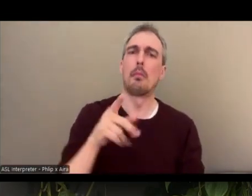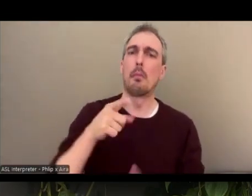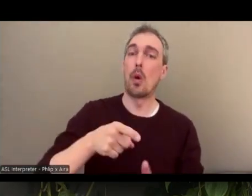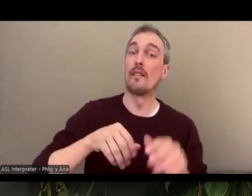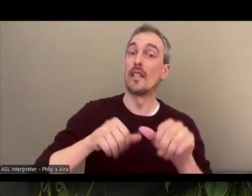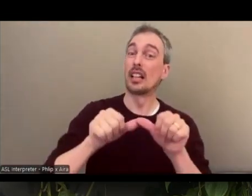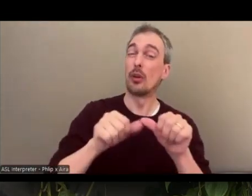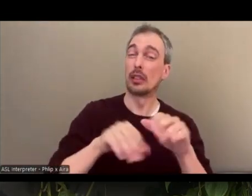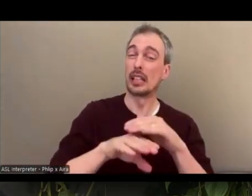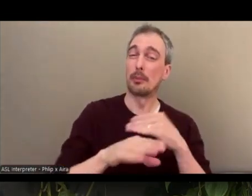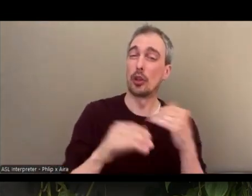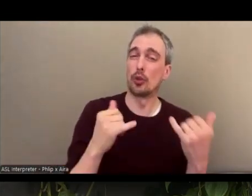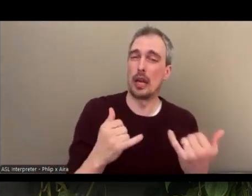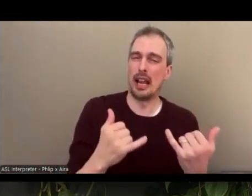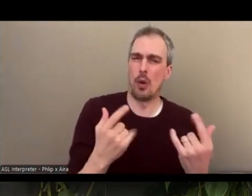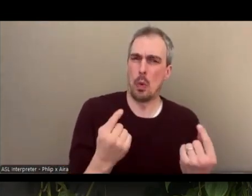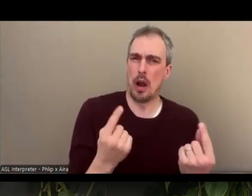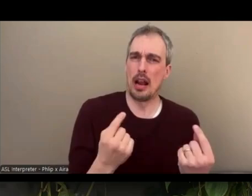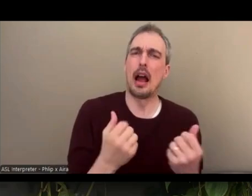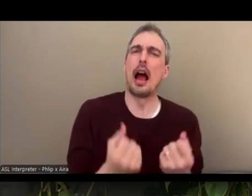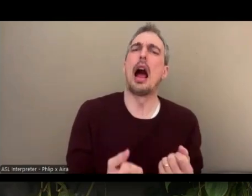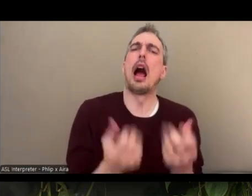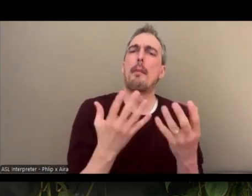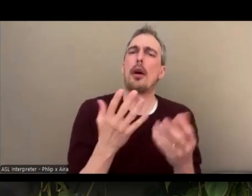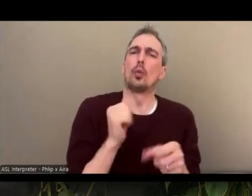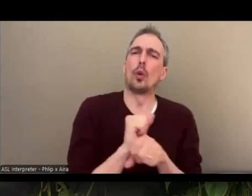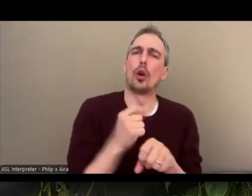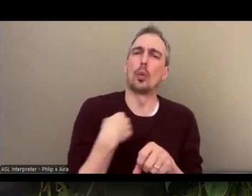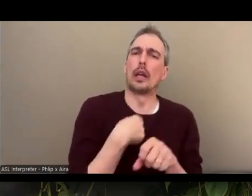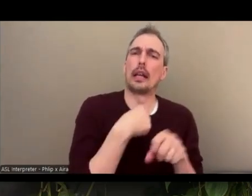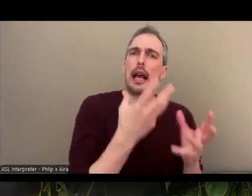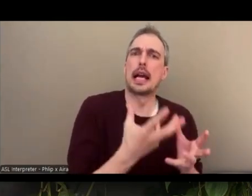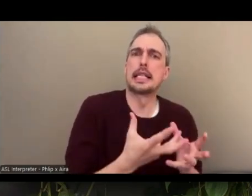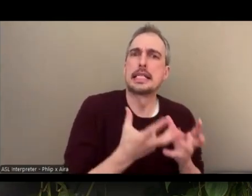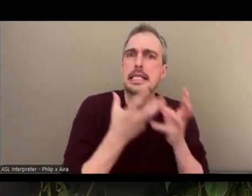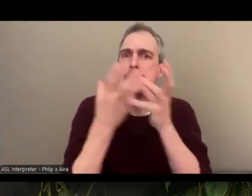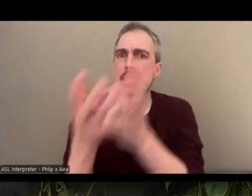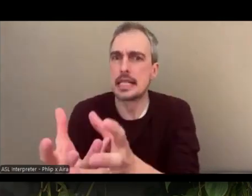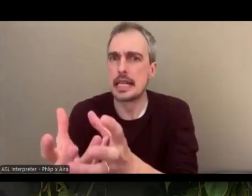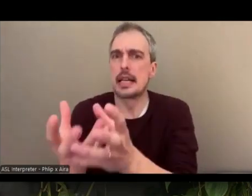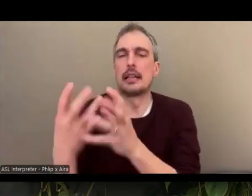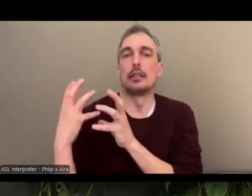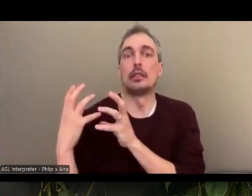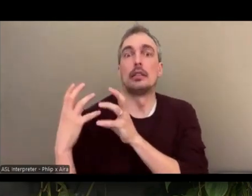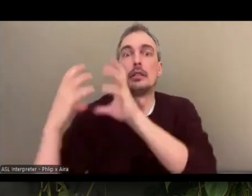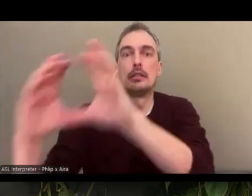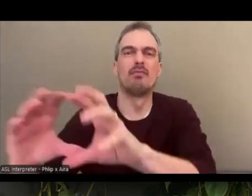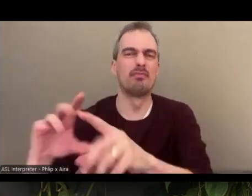All right. So what makes continuous accessibility so compelling? And it's something that I call attention decay.